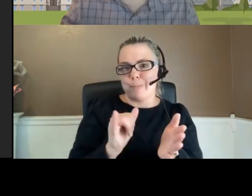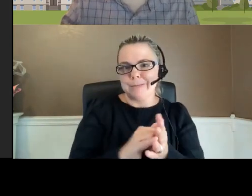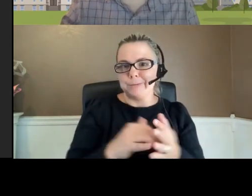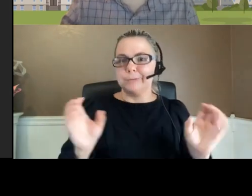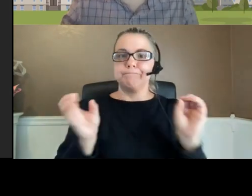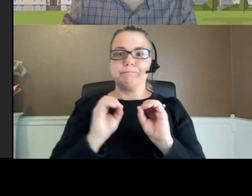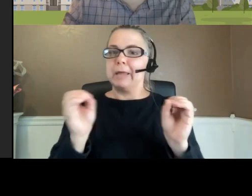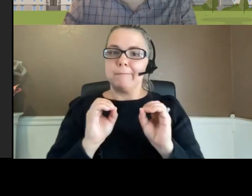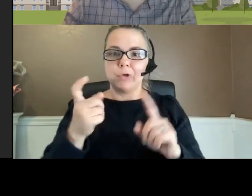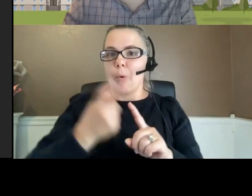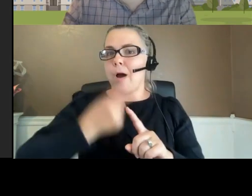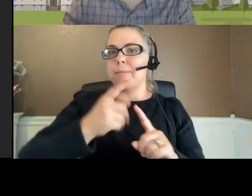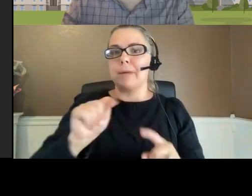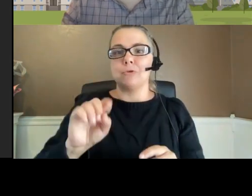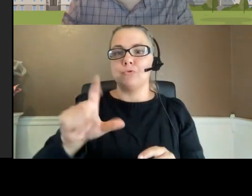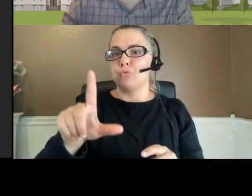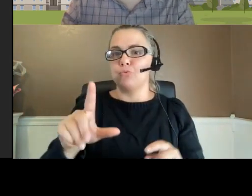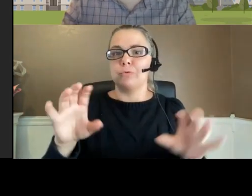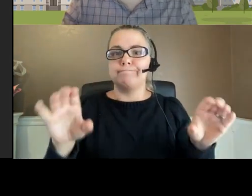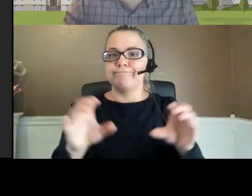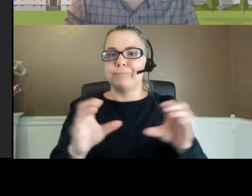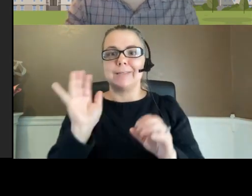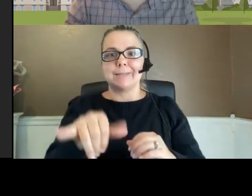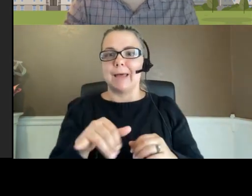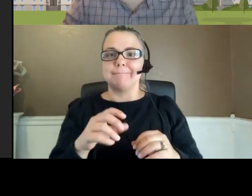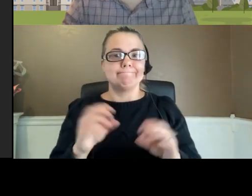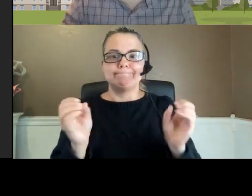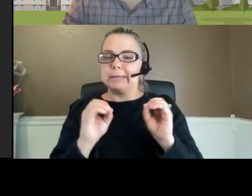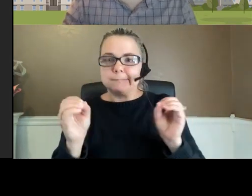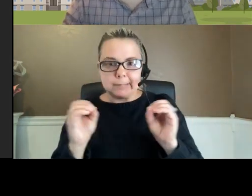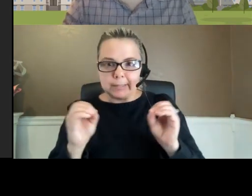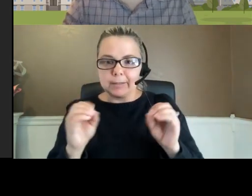that human testing by identifying the images in the page and presenting the alternative text,